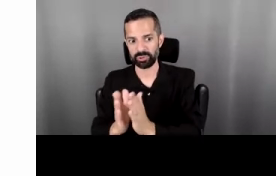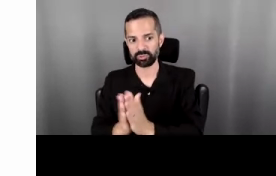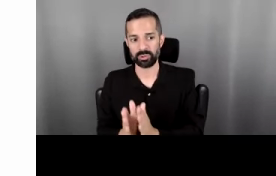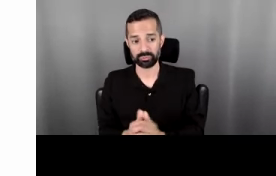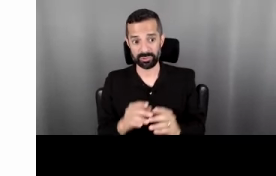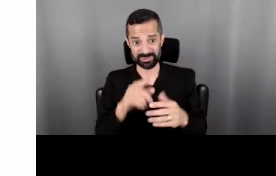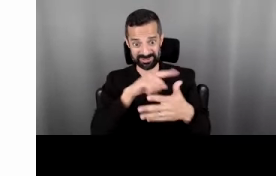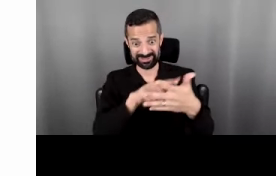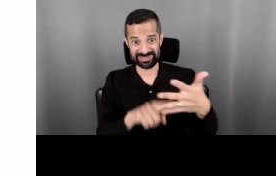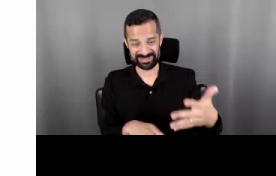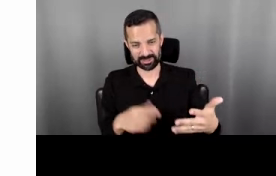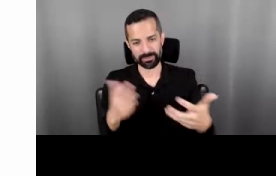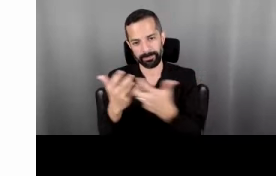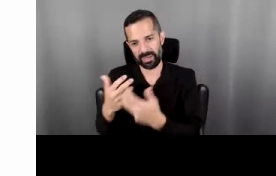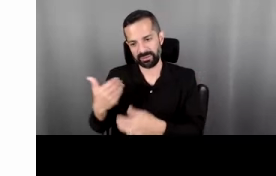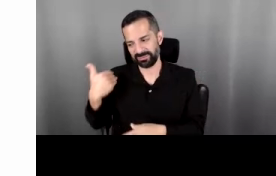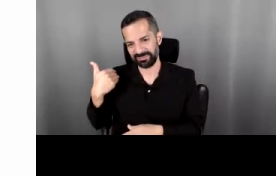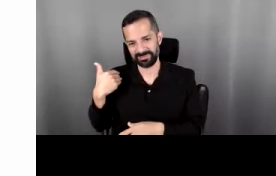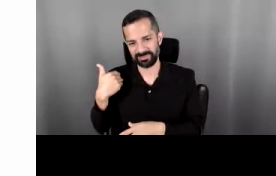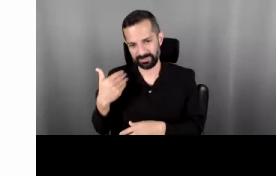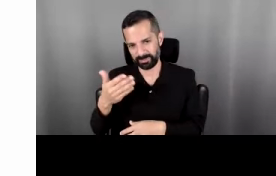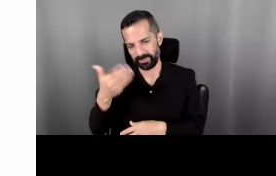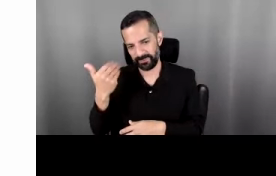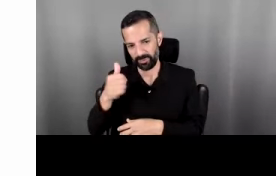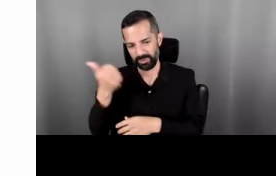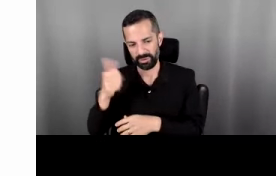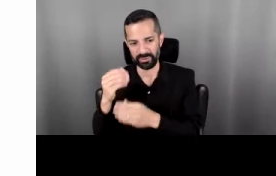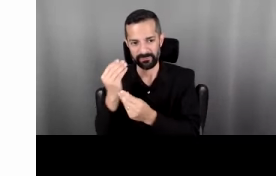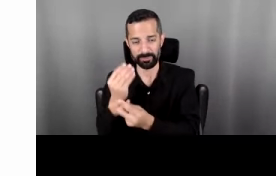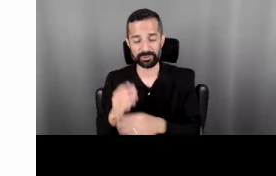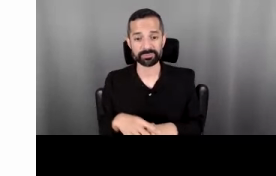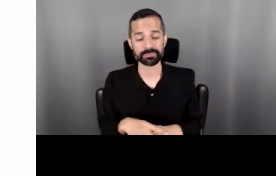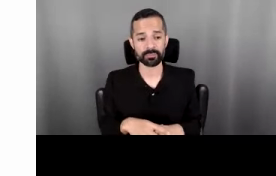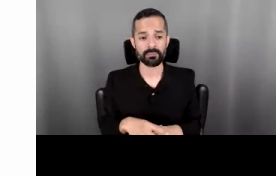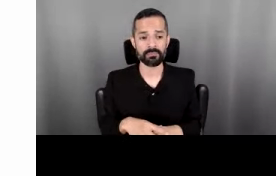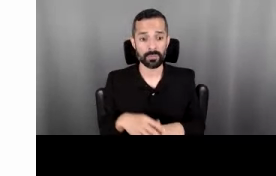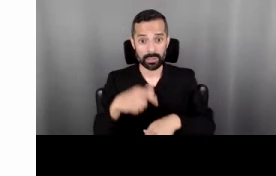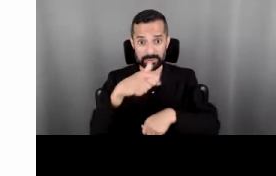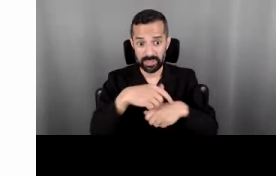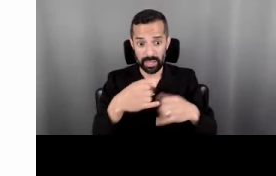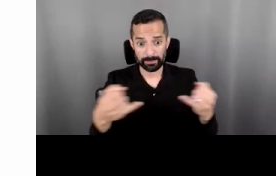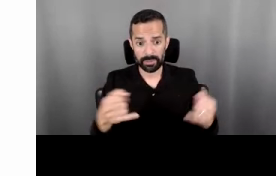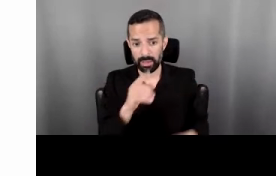information, while no timelines for completion were provided. Hence N/A.